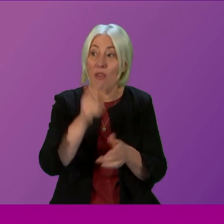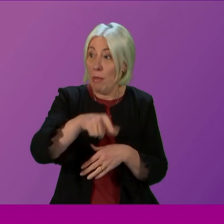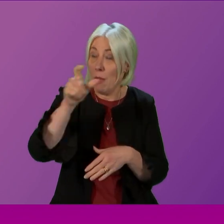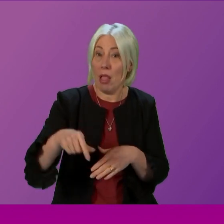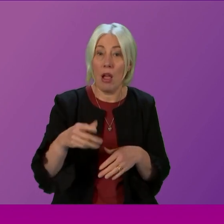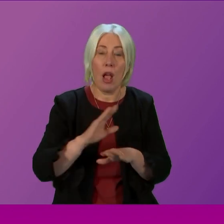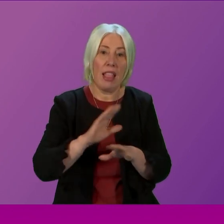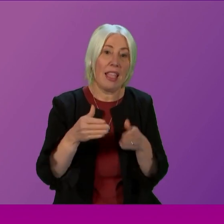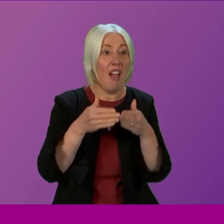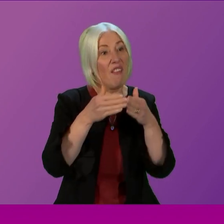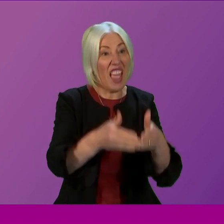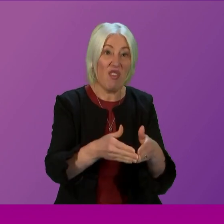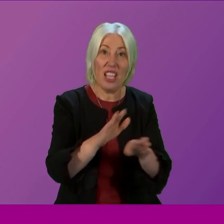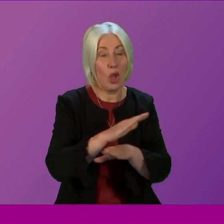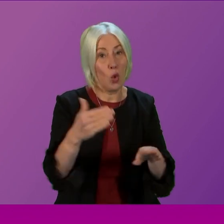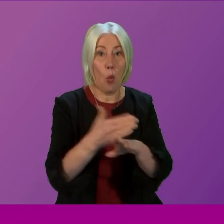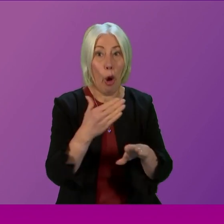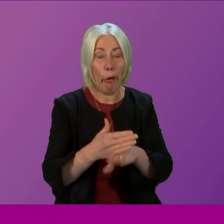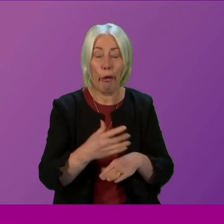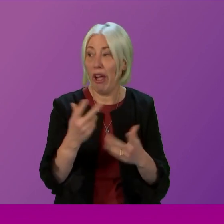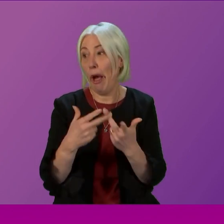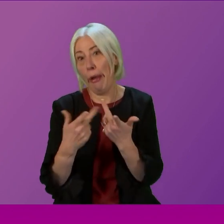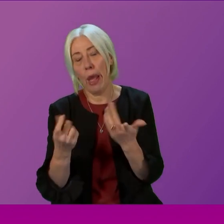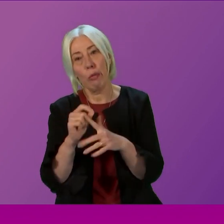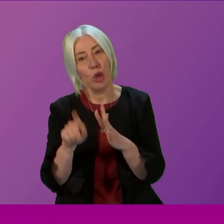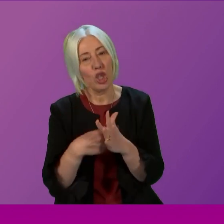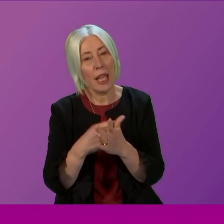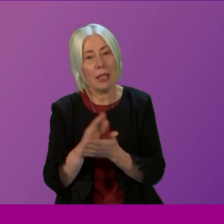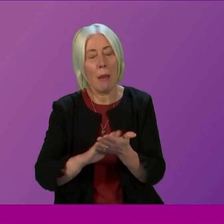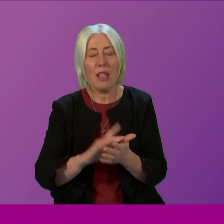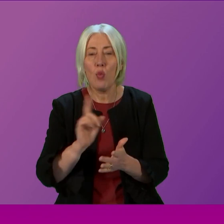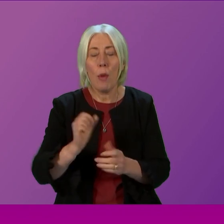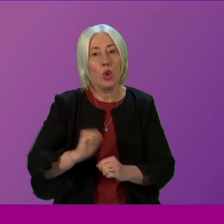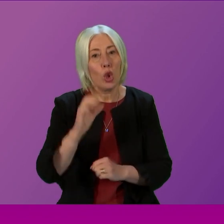instead of providing Scottish education and Scottish schools with the support that they need.